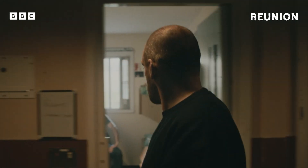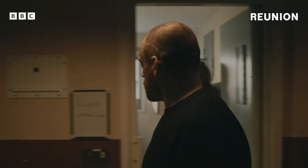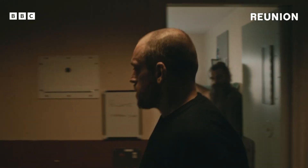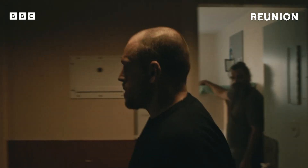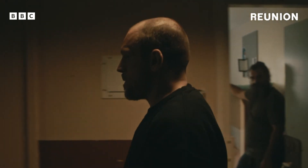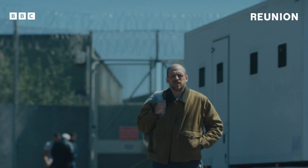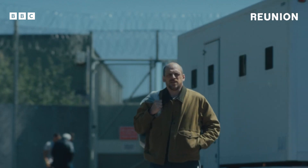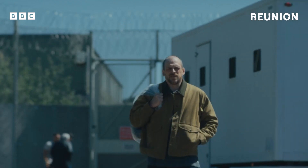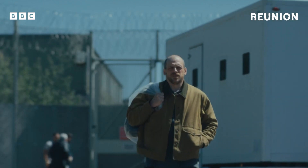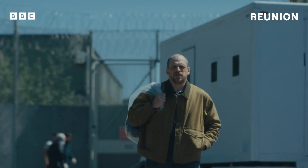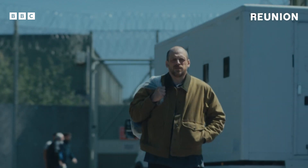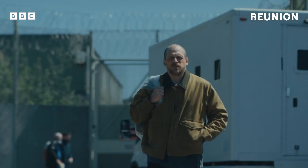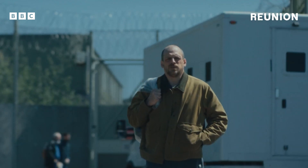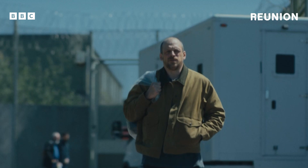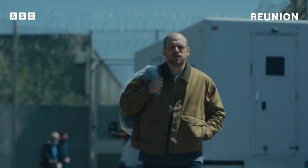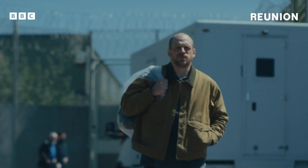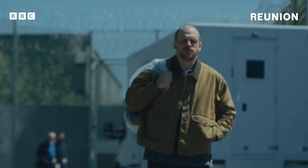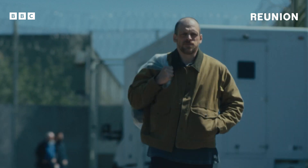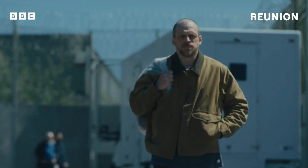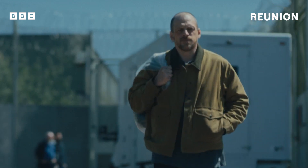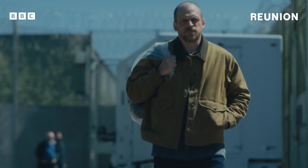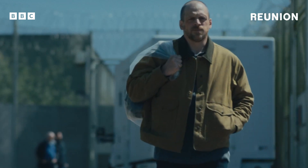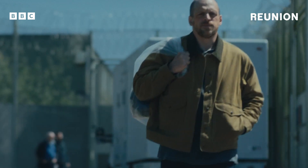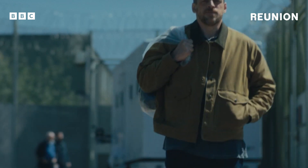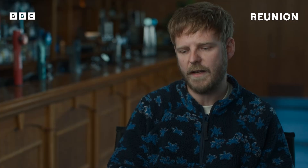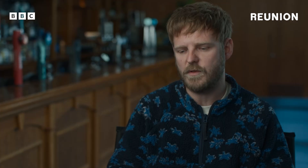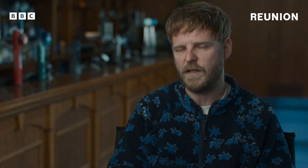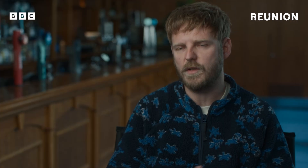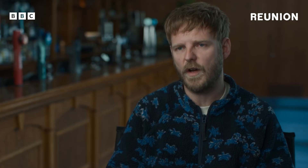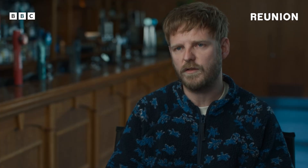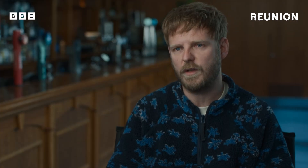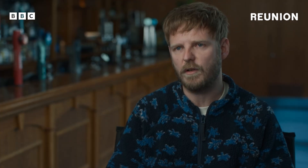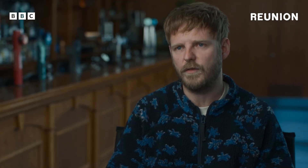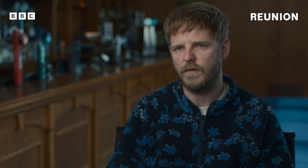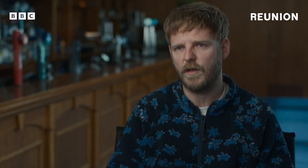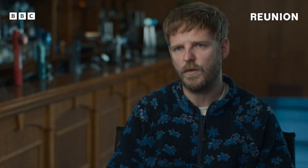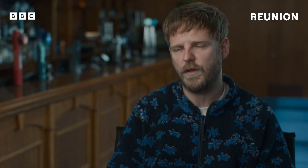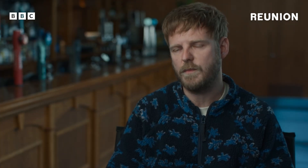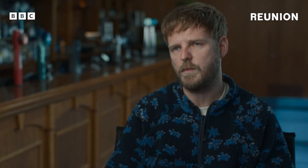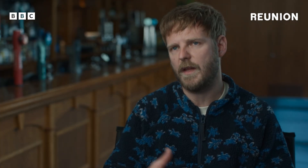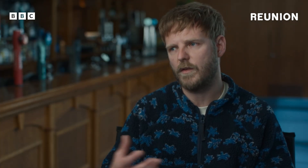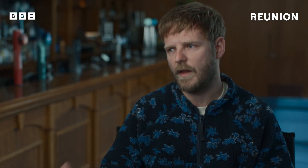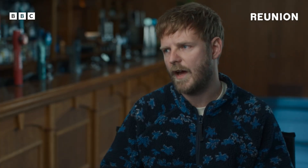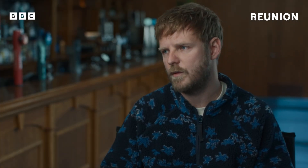a deaf man, sort of, re-entering the world after 10 years. So on the one hand it was, like, universal, there are a lot of universal themes. But then on the other hand,